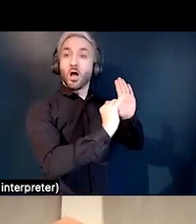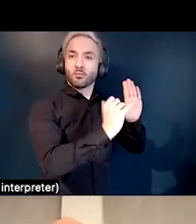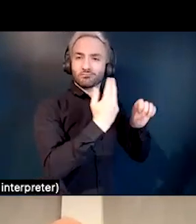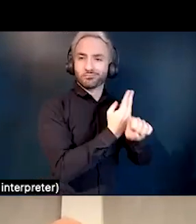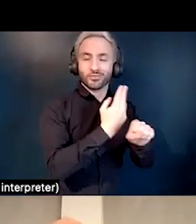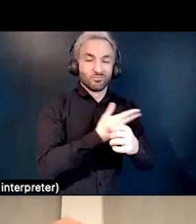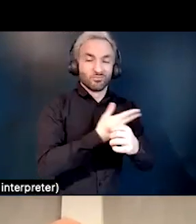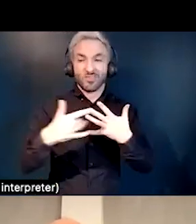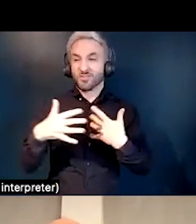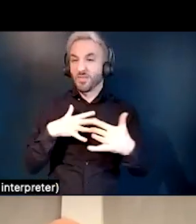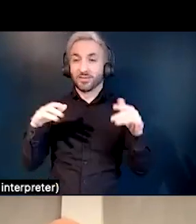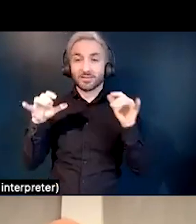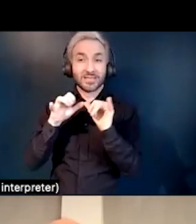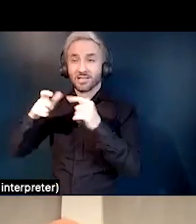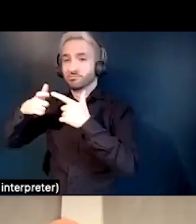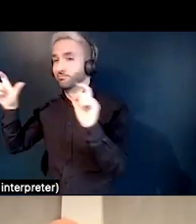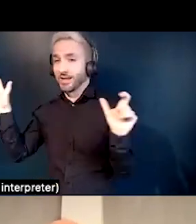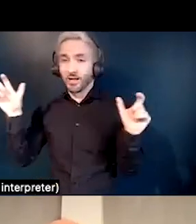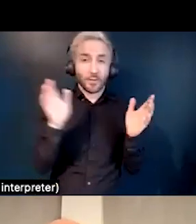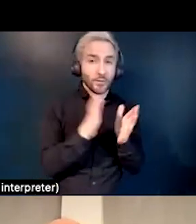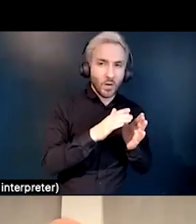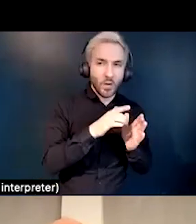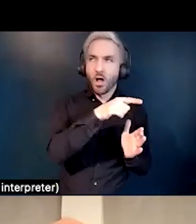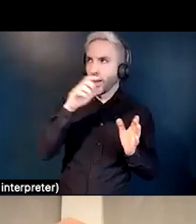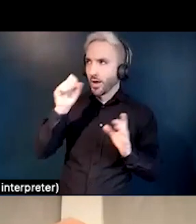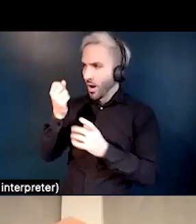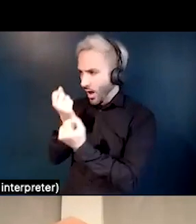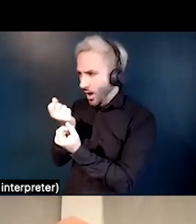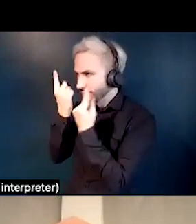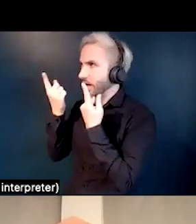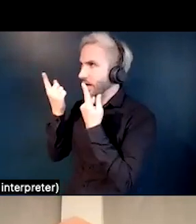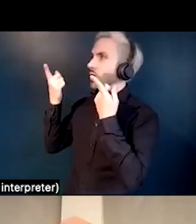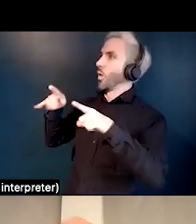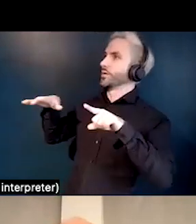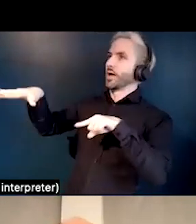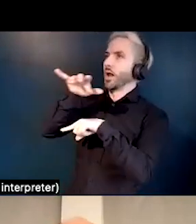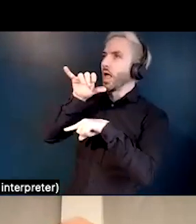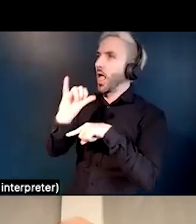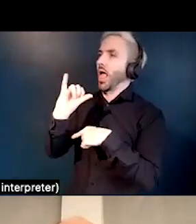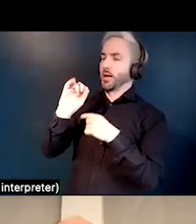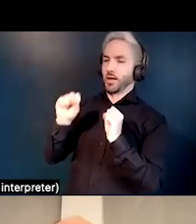at least has a fighting chance of understanding what's actually happening in the marketplace.